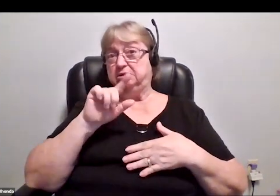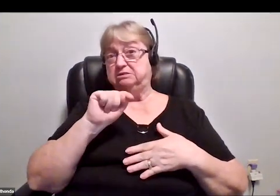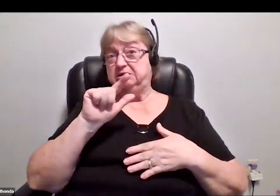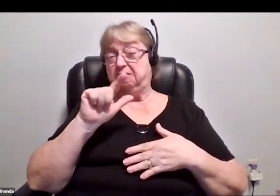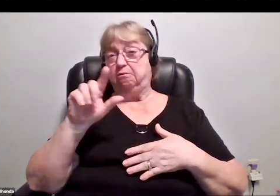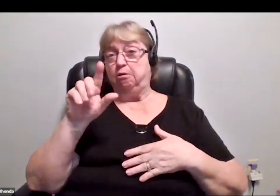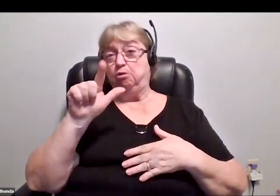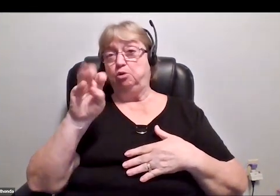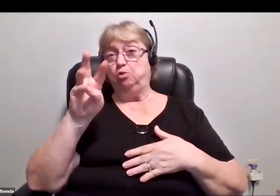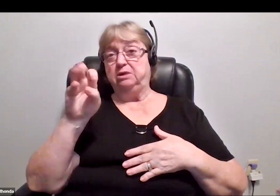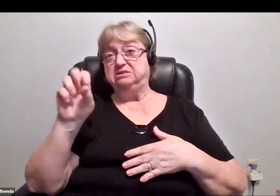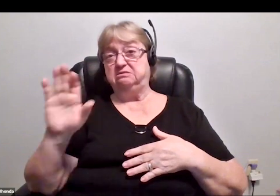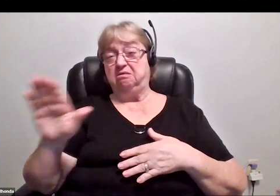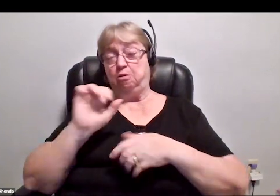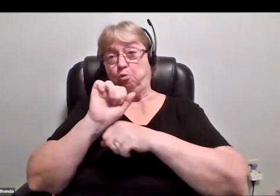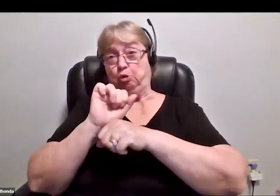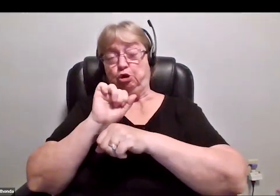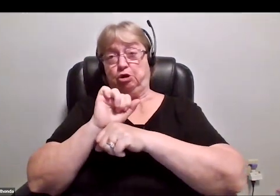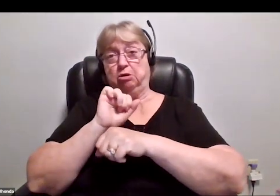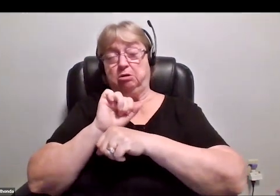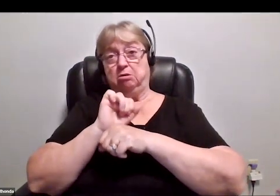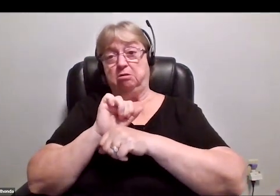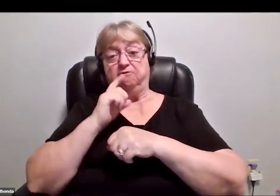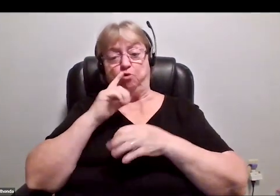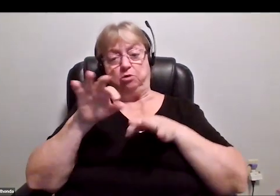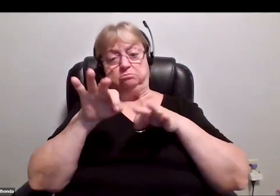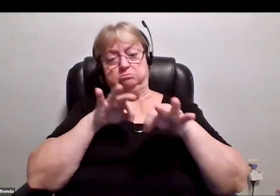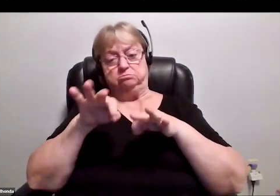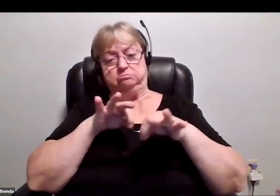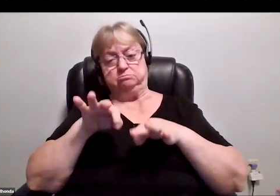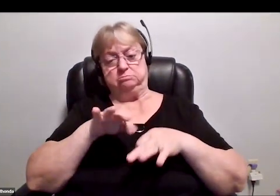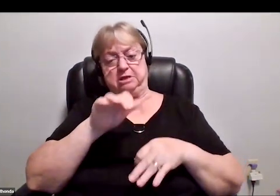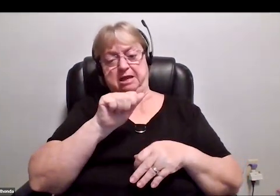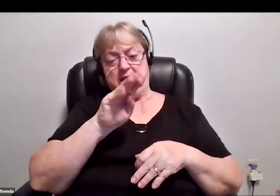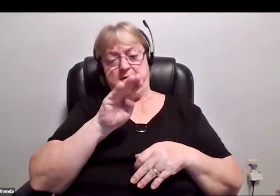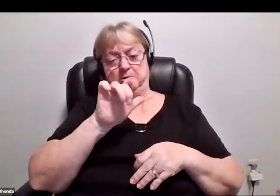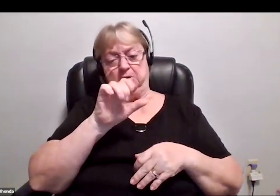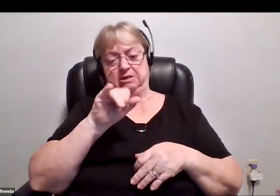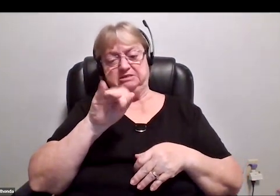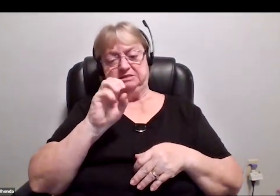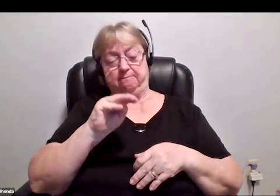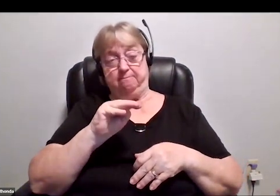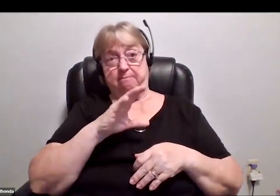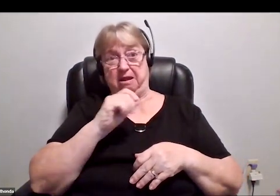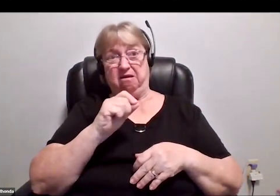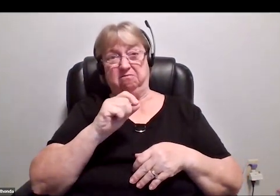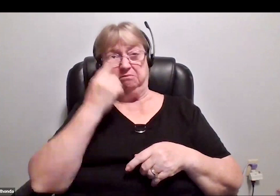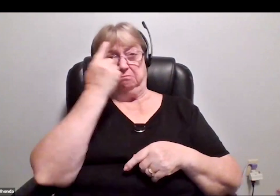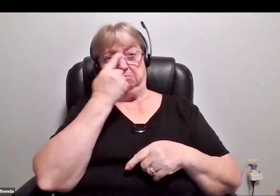into defining ableism, but then also considering feedback and refining it over time, instead of saying,